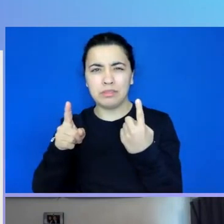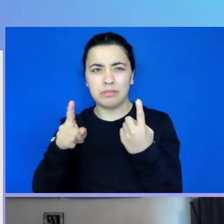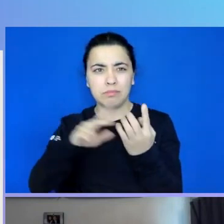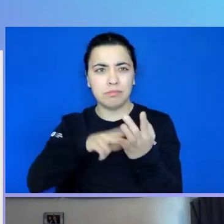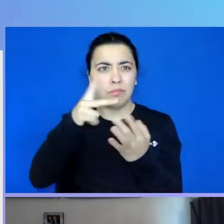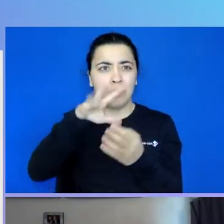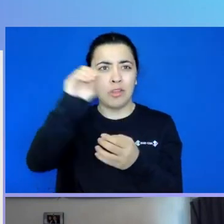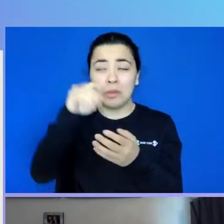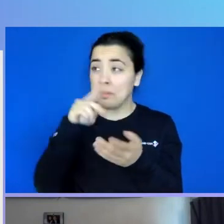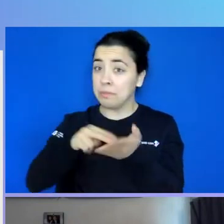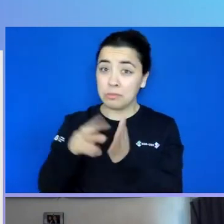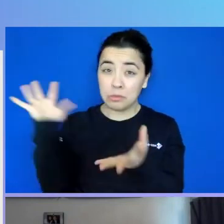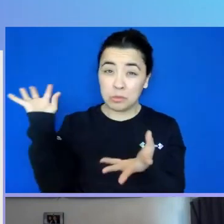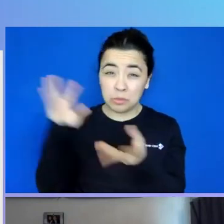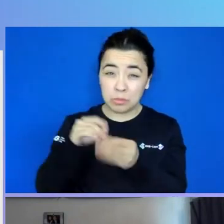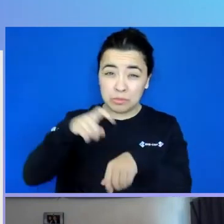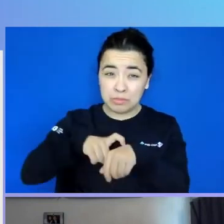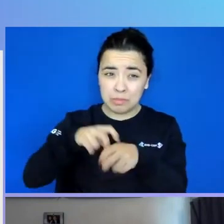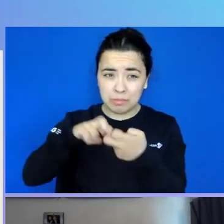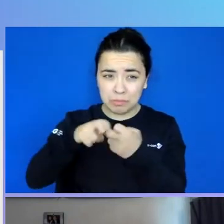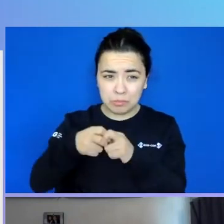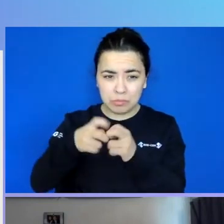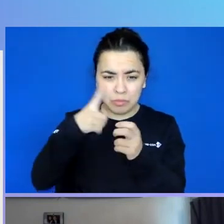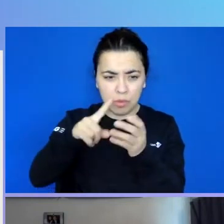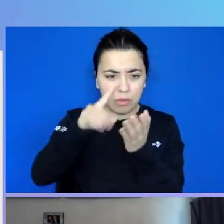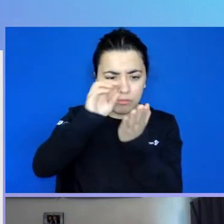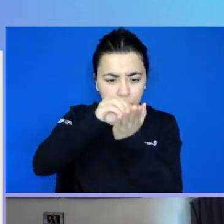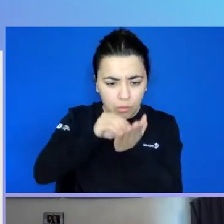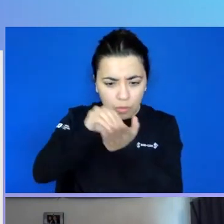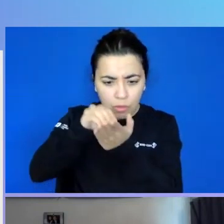test and just record these issues is somewhere. Between 2